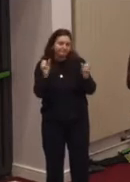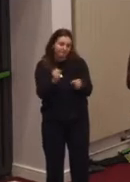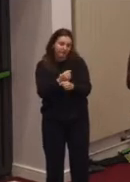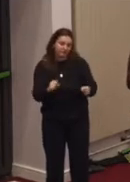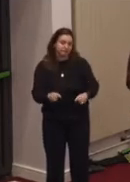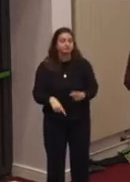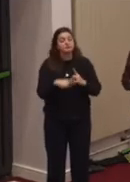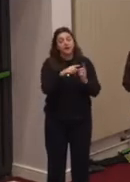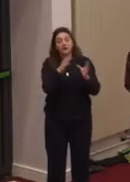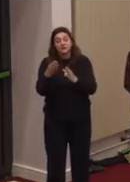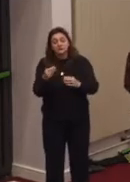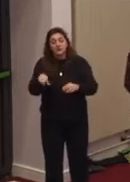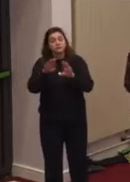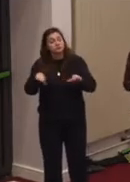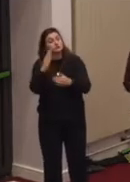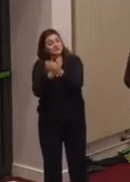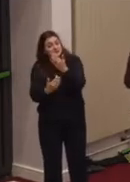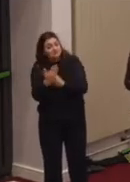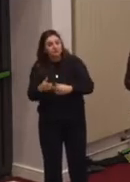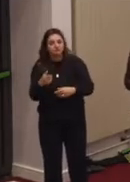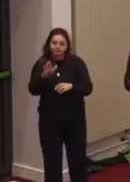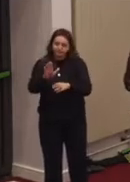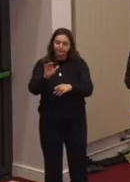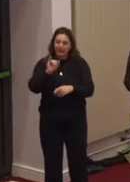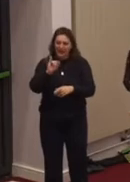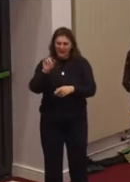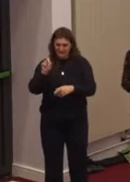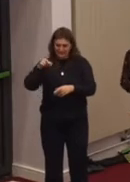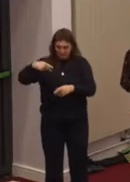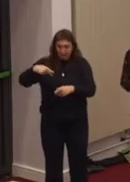area and as a result you have for example double shifting in schools.